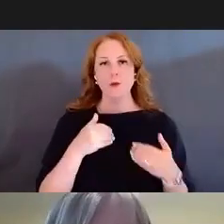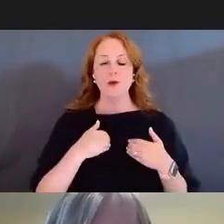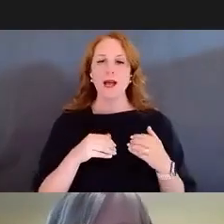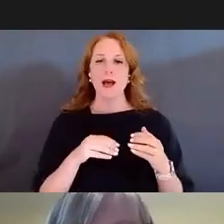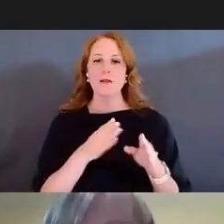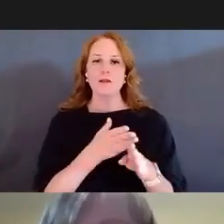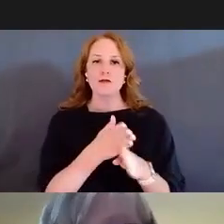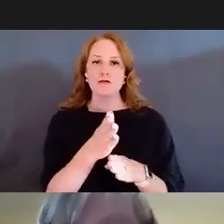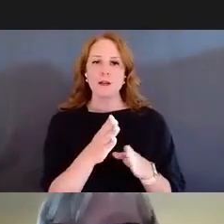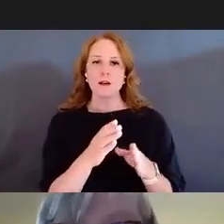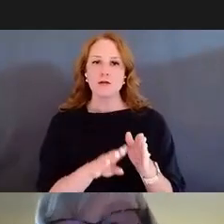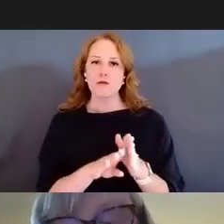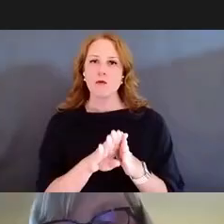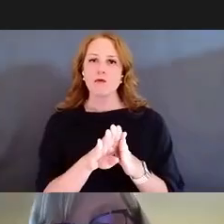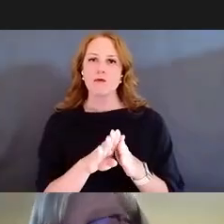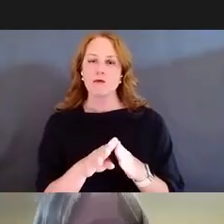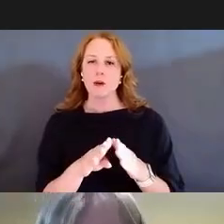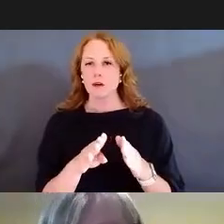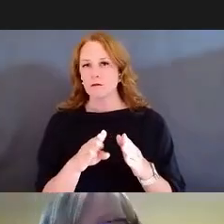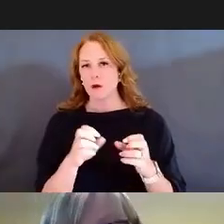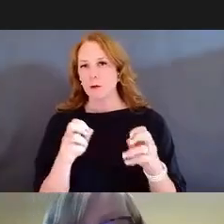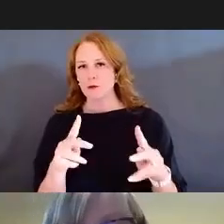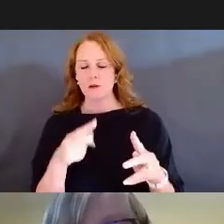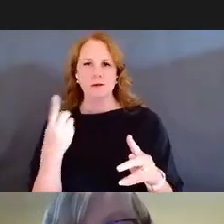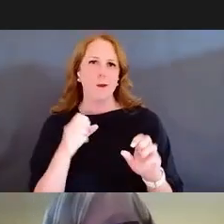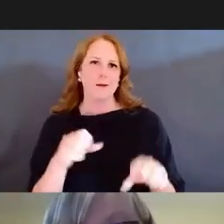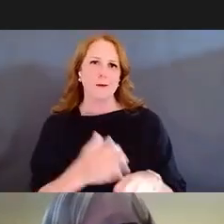an area where we can always do better. There's always more work that we can do around career